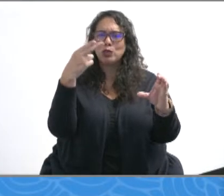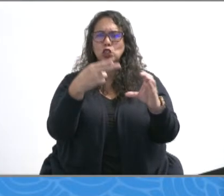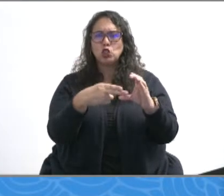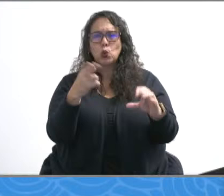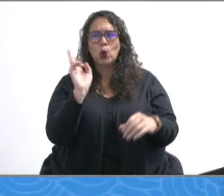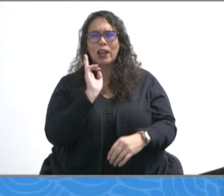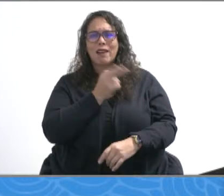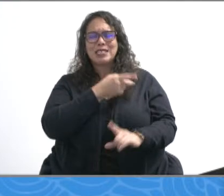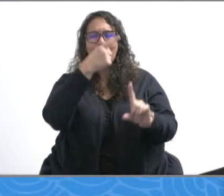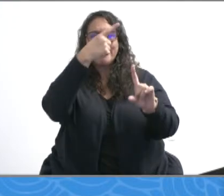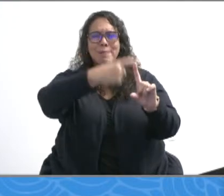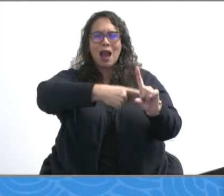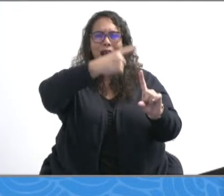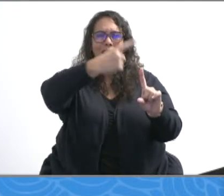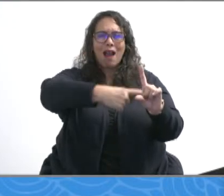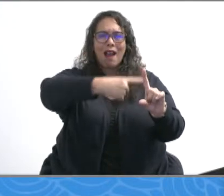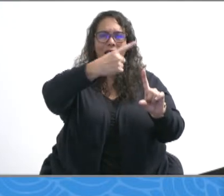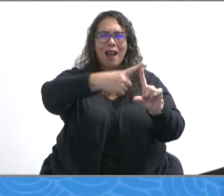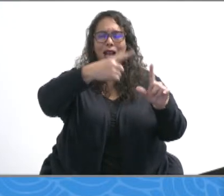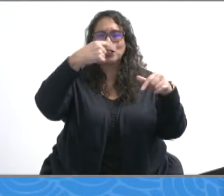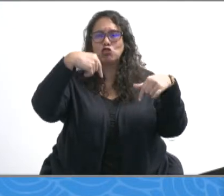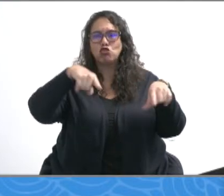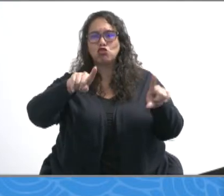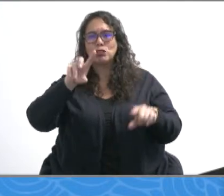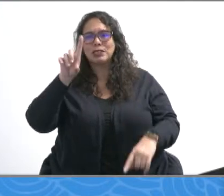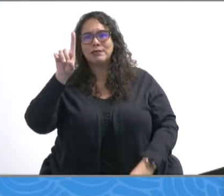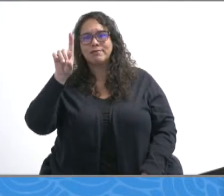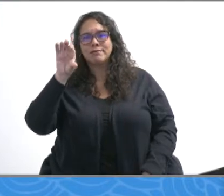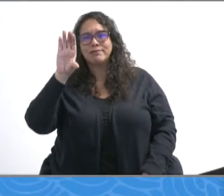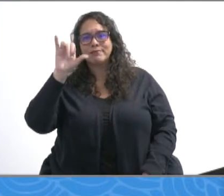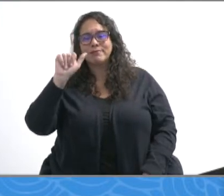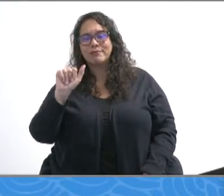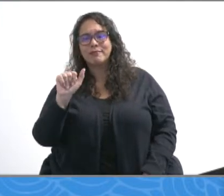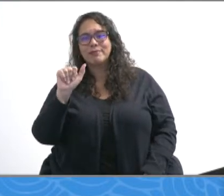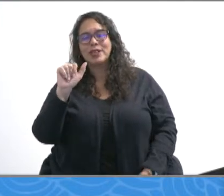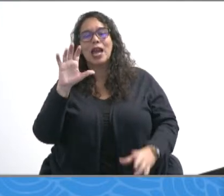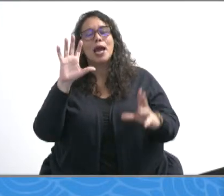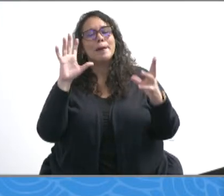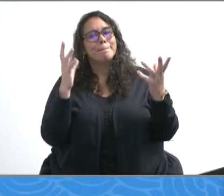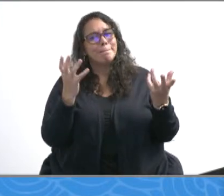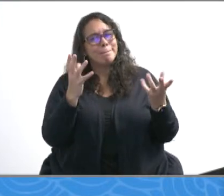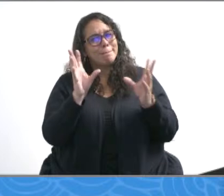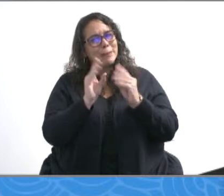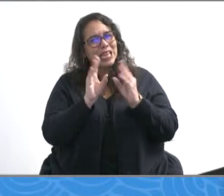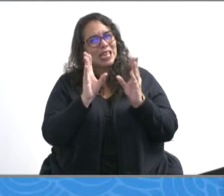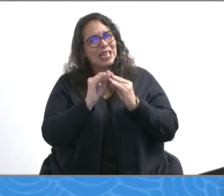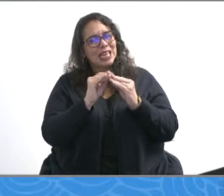during these DCAC meetings to be able to act as a liaison between the district and the schools.